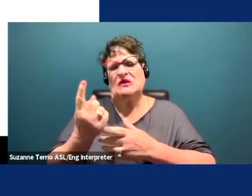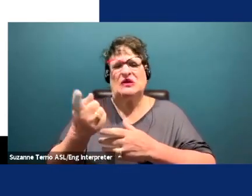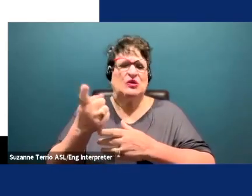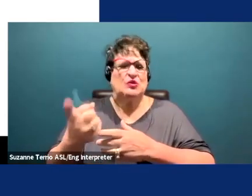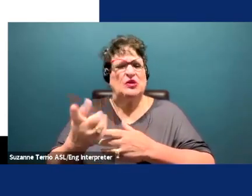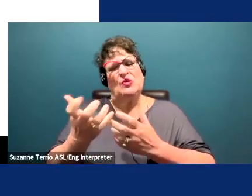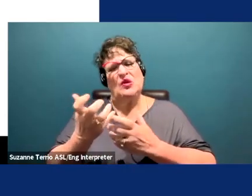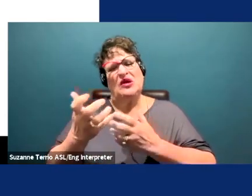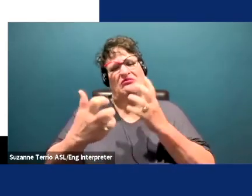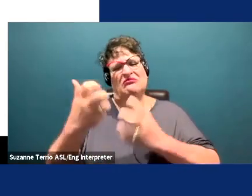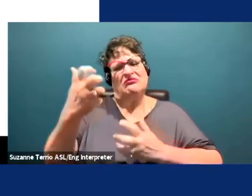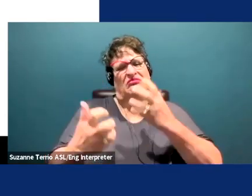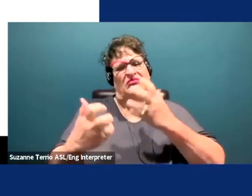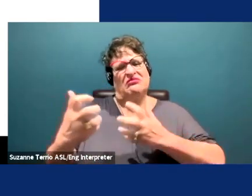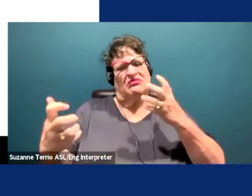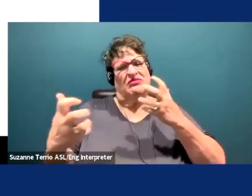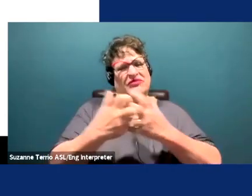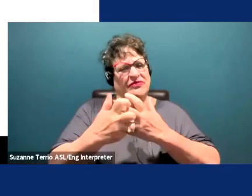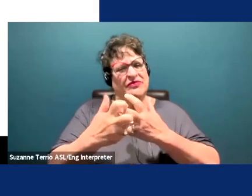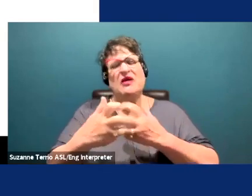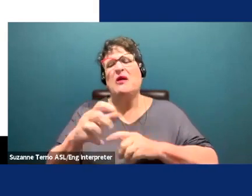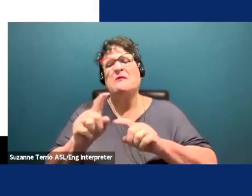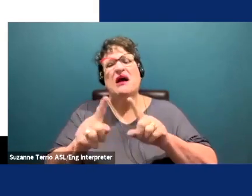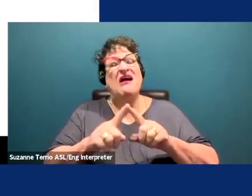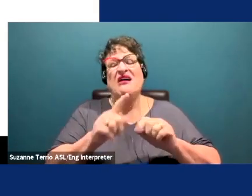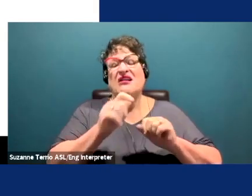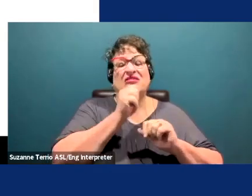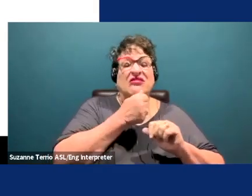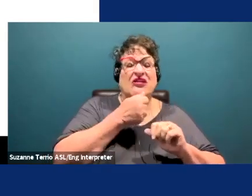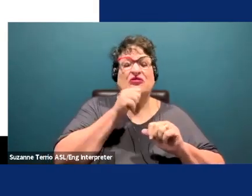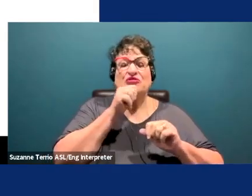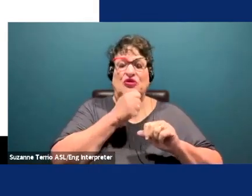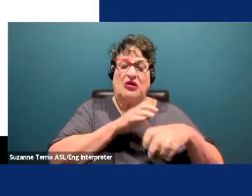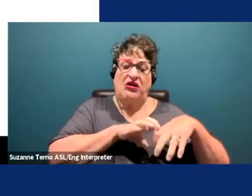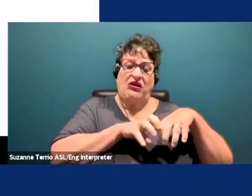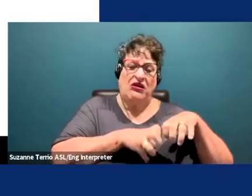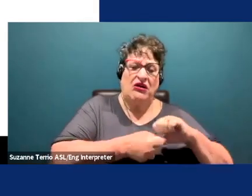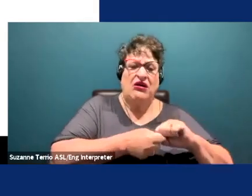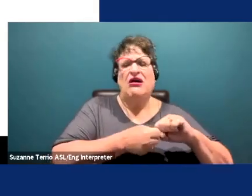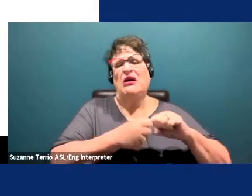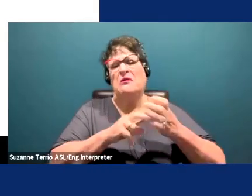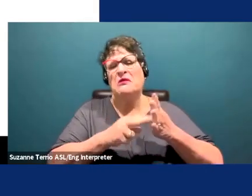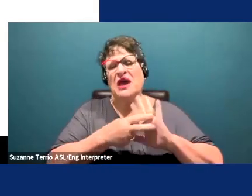that when we use suffering language, it forces people to think that we need to medicalize or pathologize a person.